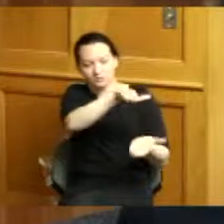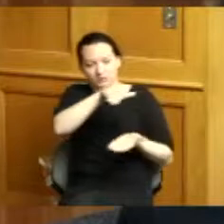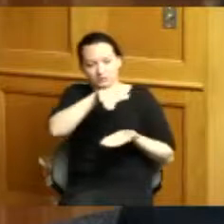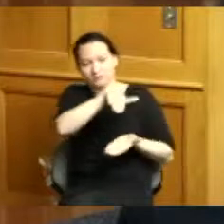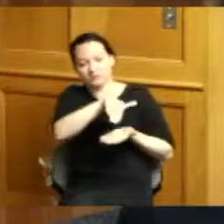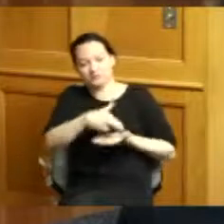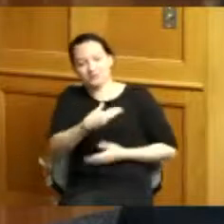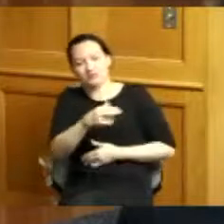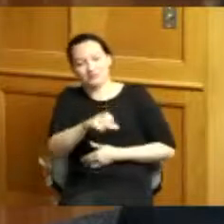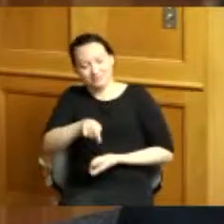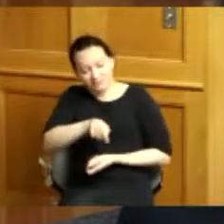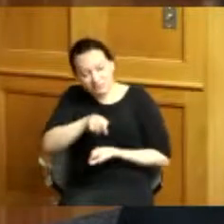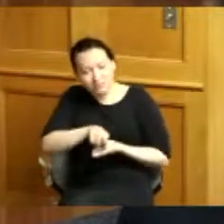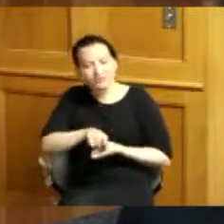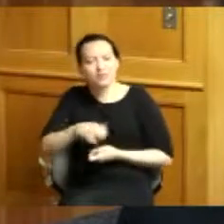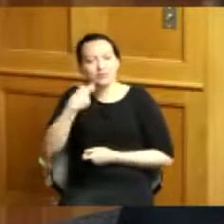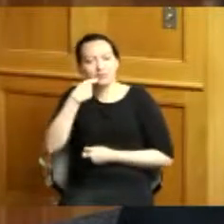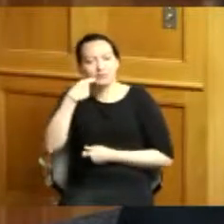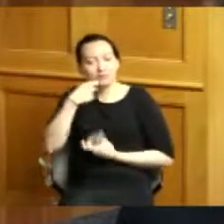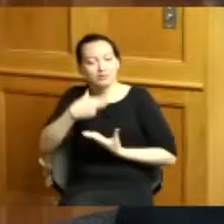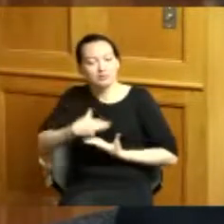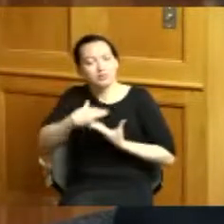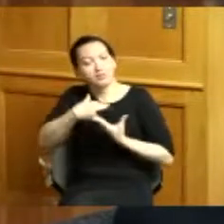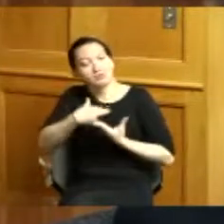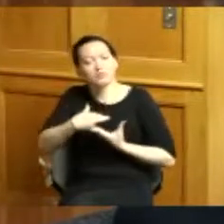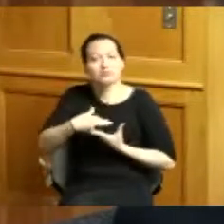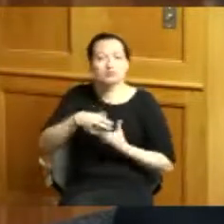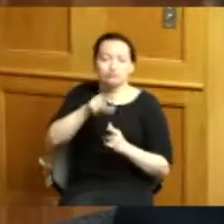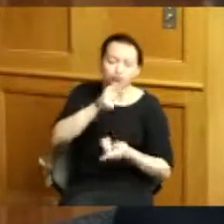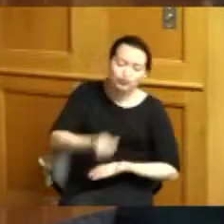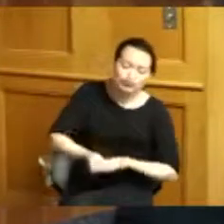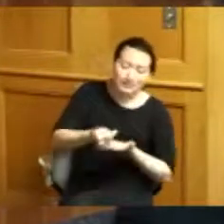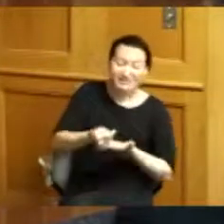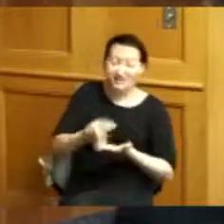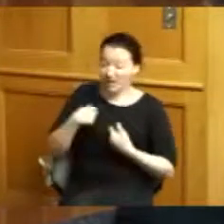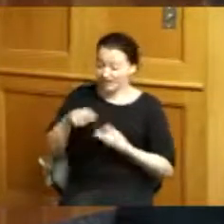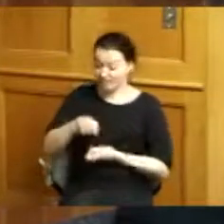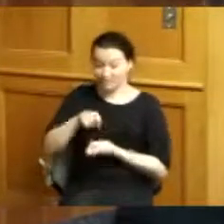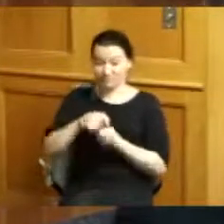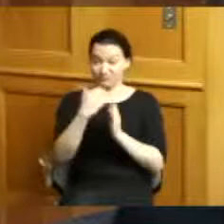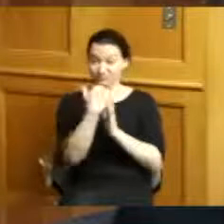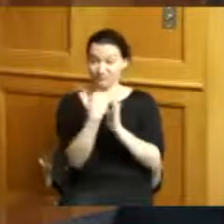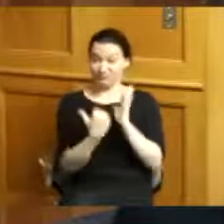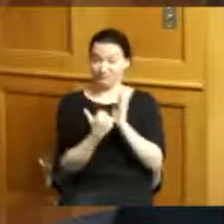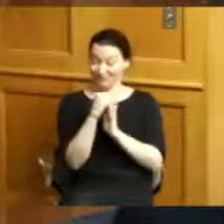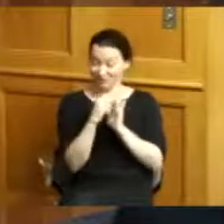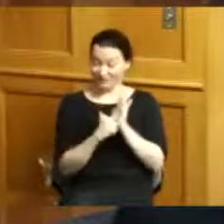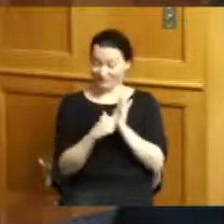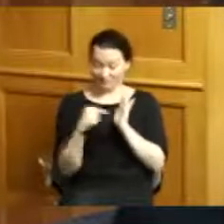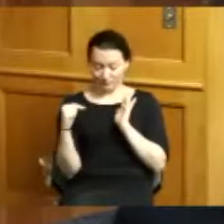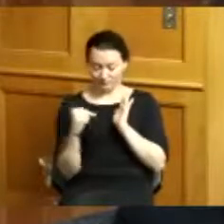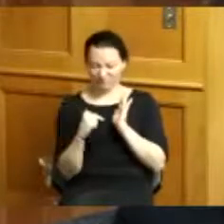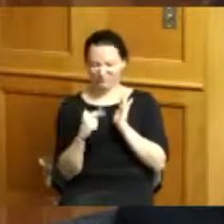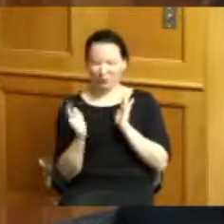for addiction response and treatment we have an item on our agenda I'll I'll talk about it when